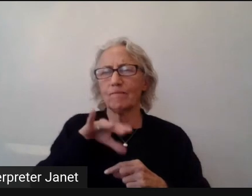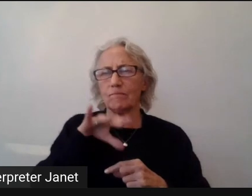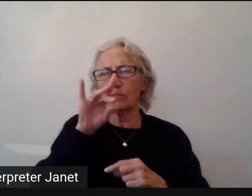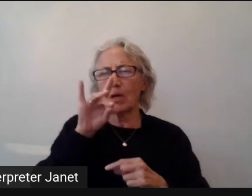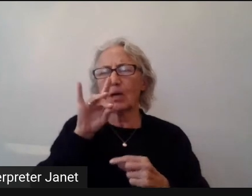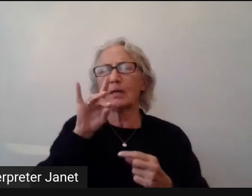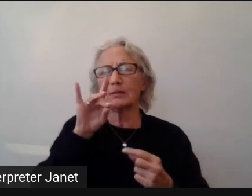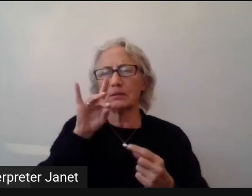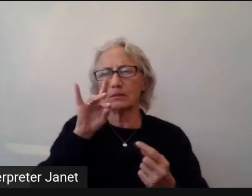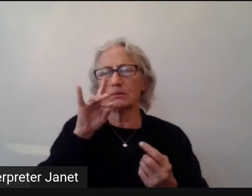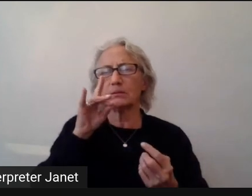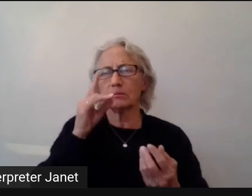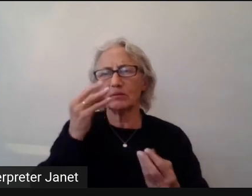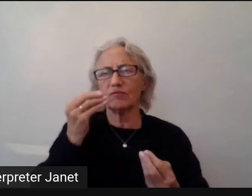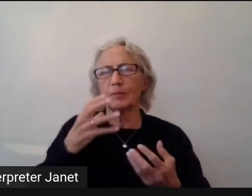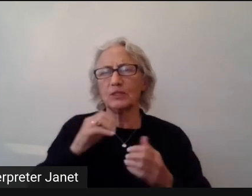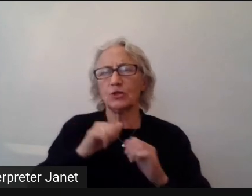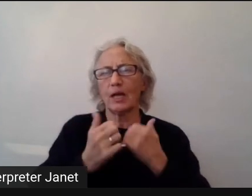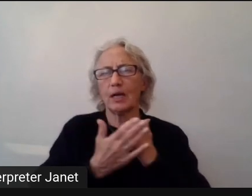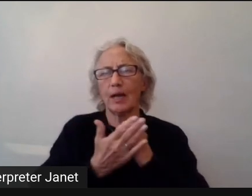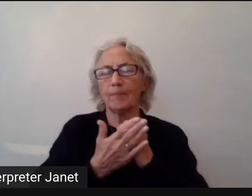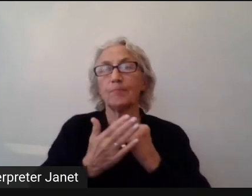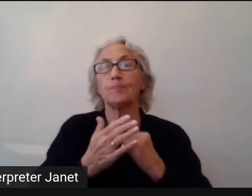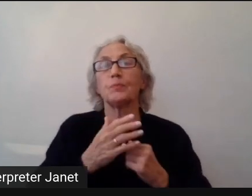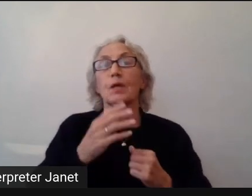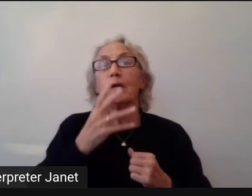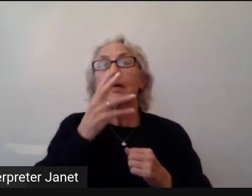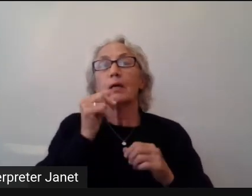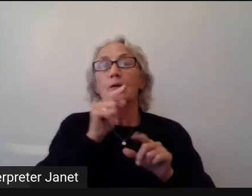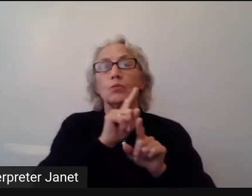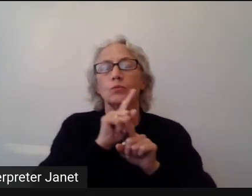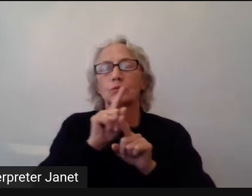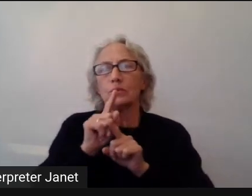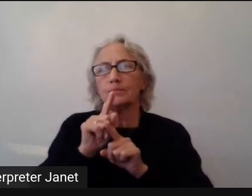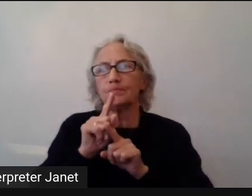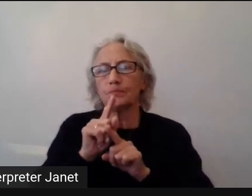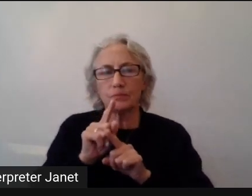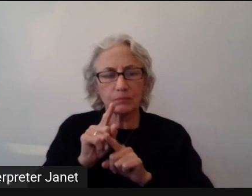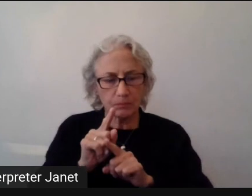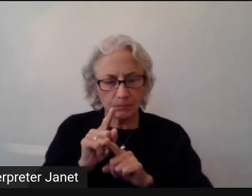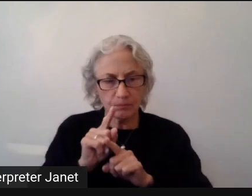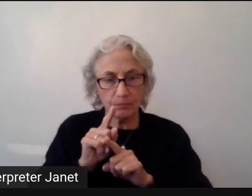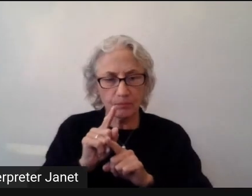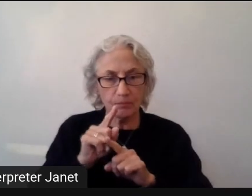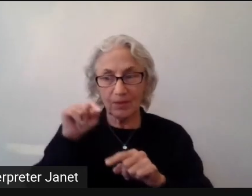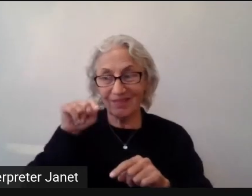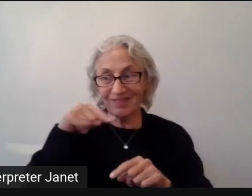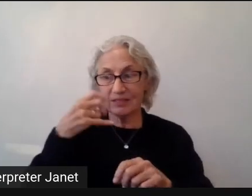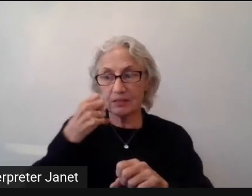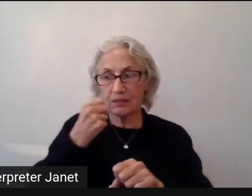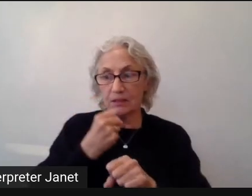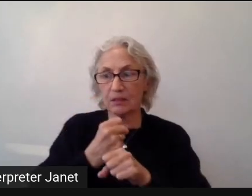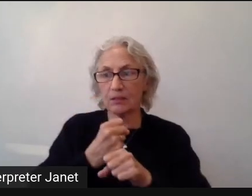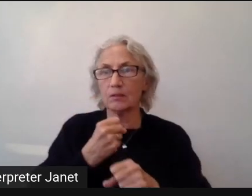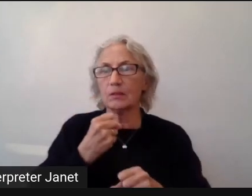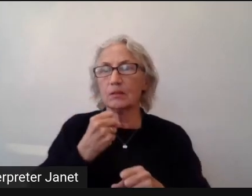Also, this year we were honored with the Google Summer